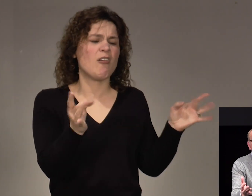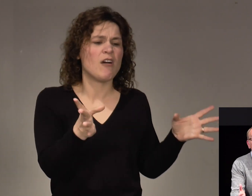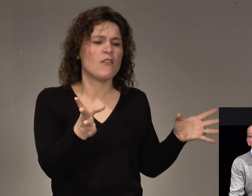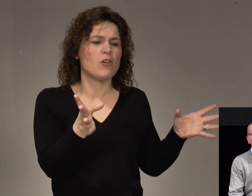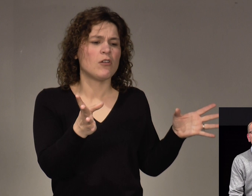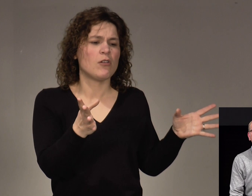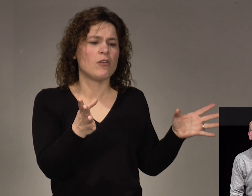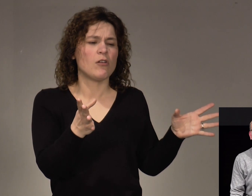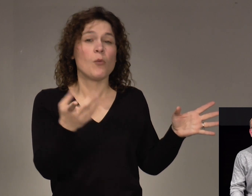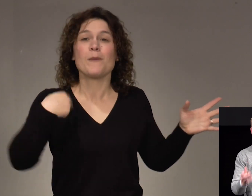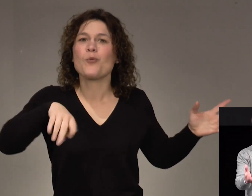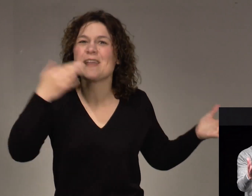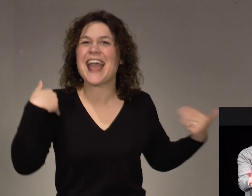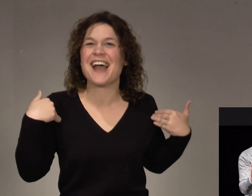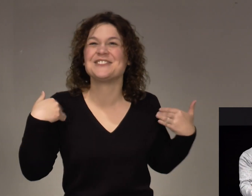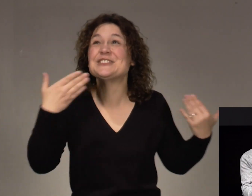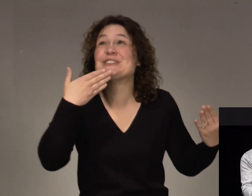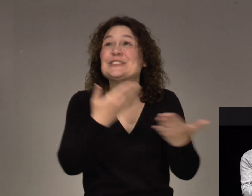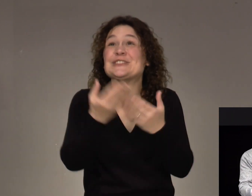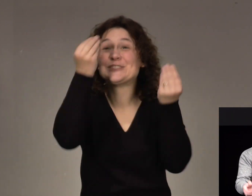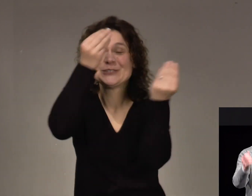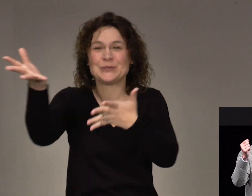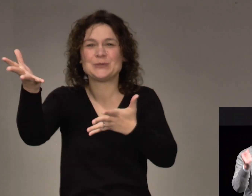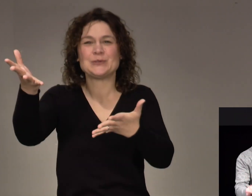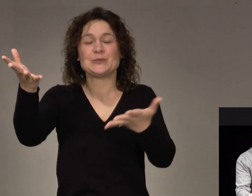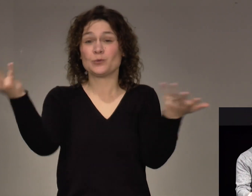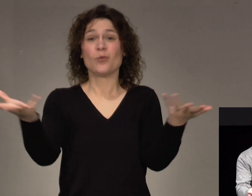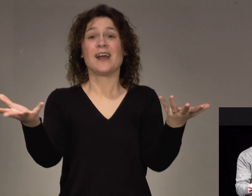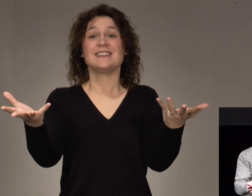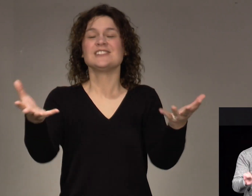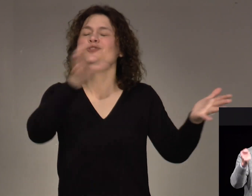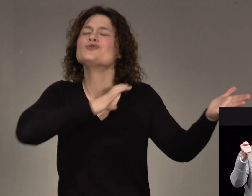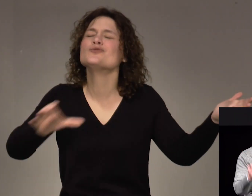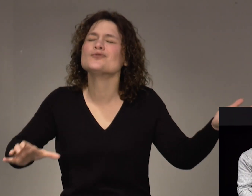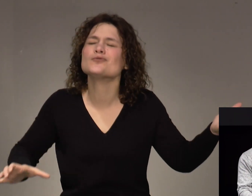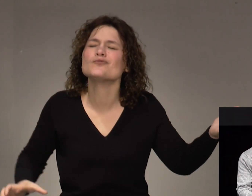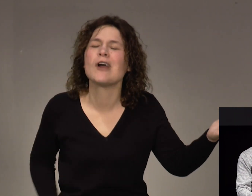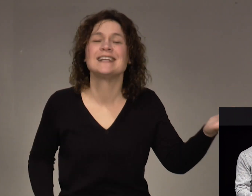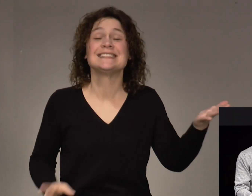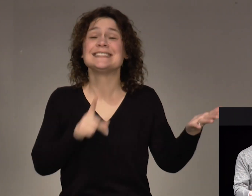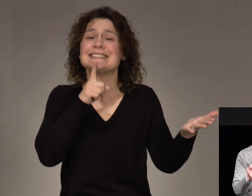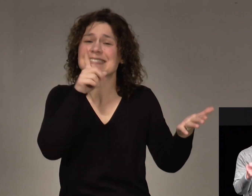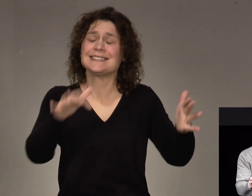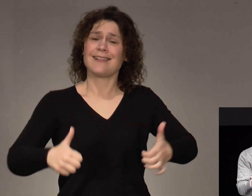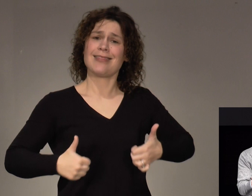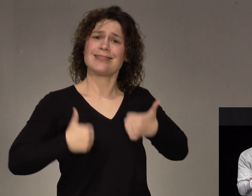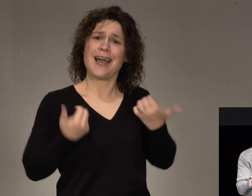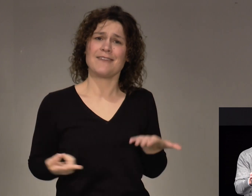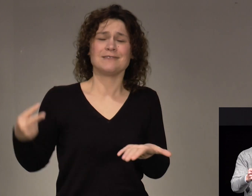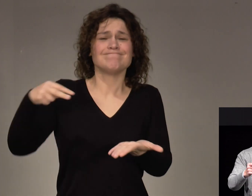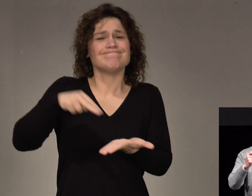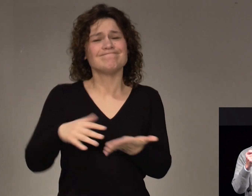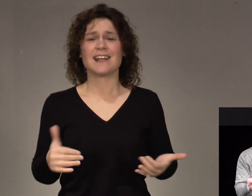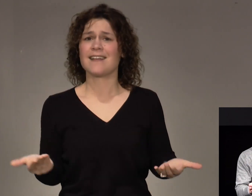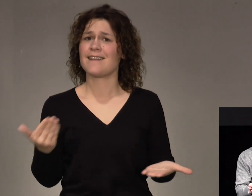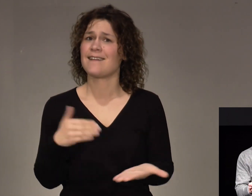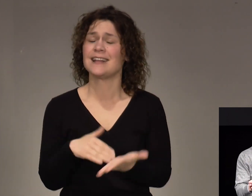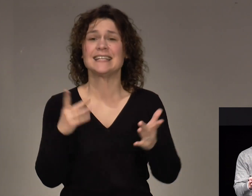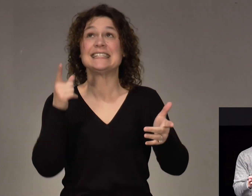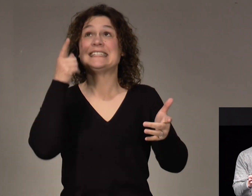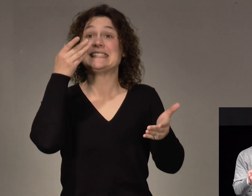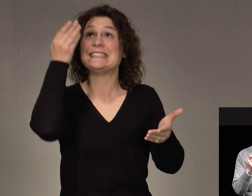news! And the good news is this: Christ has risen! And He has facilitated the